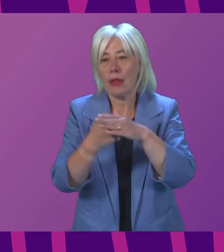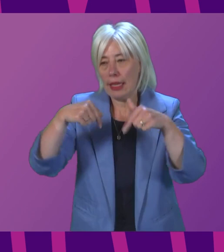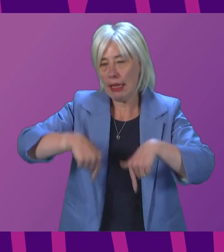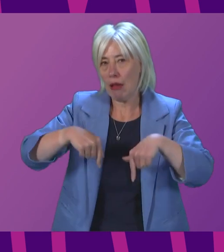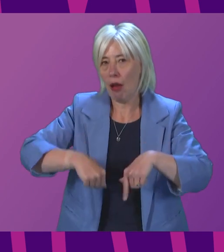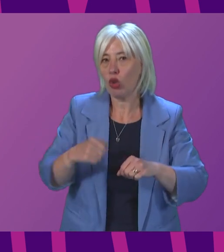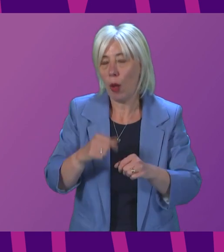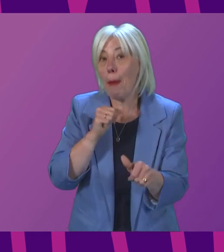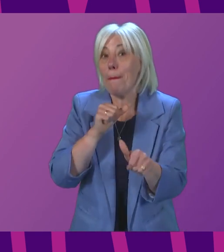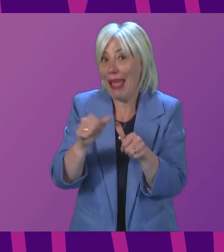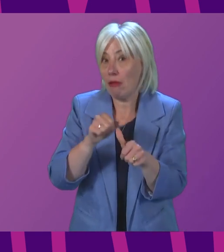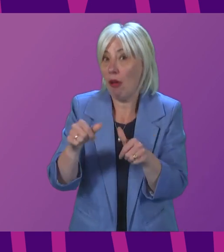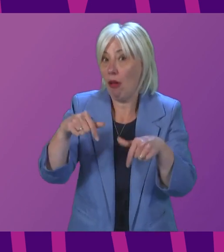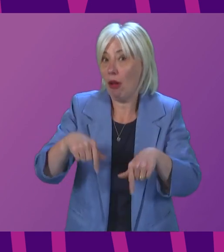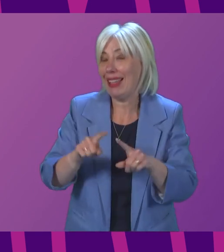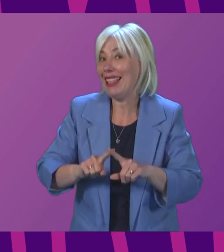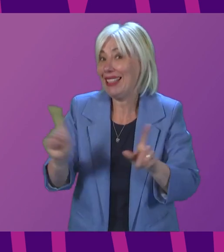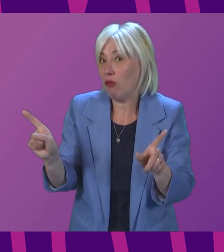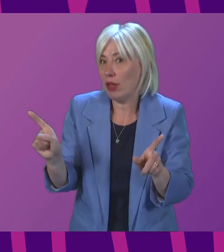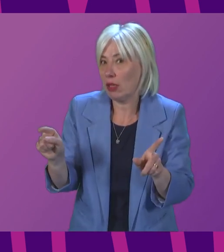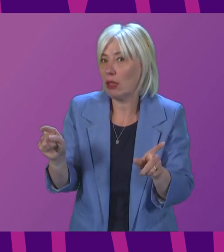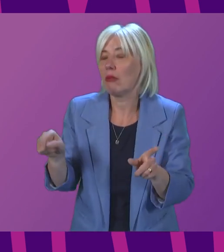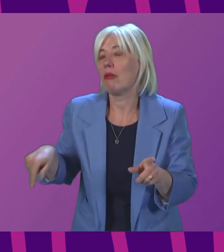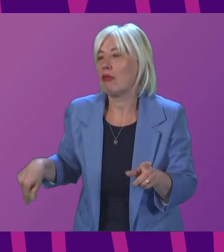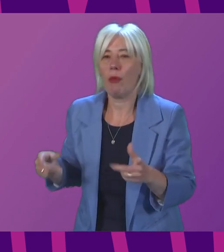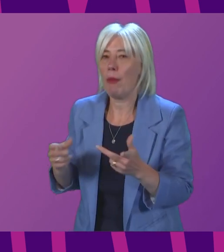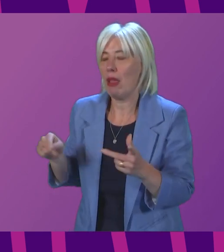from, and better than, those in other parts of the United Kingdom.